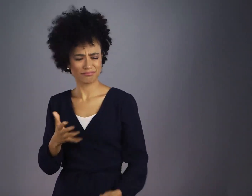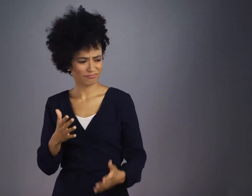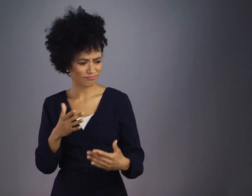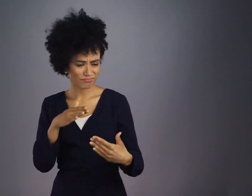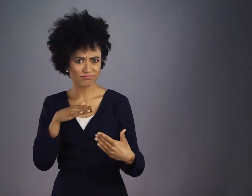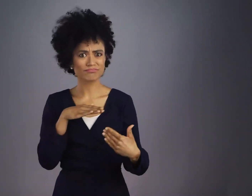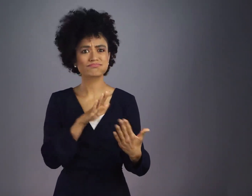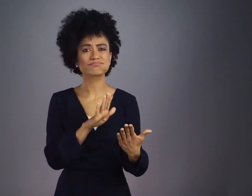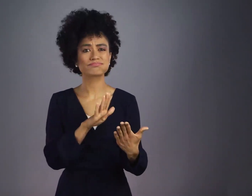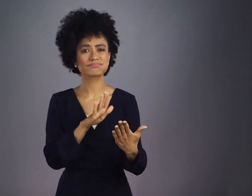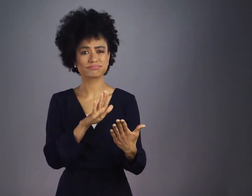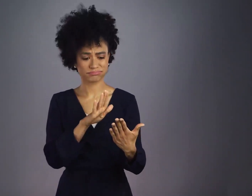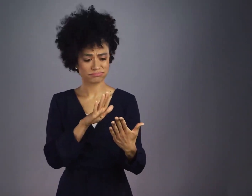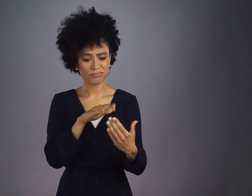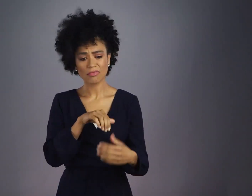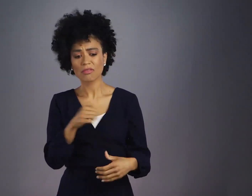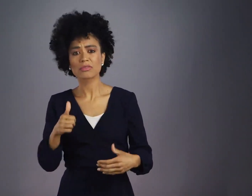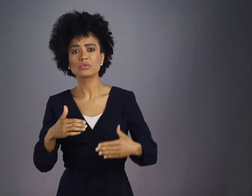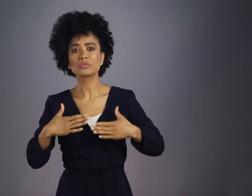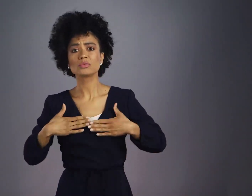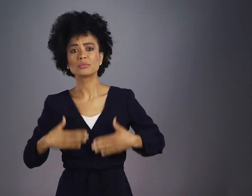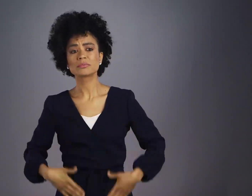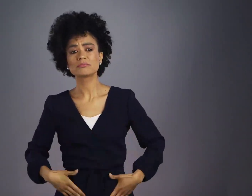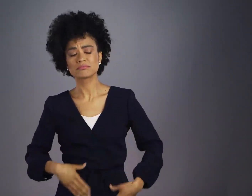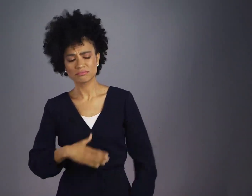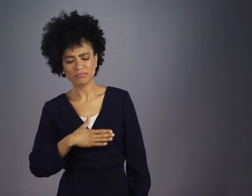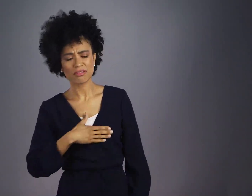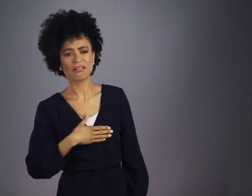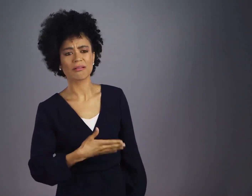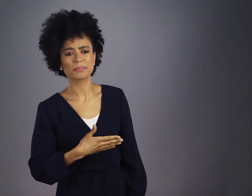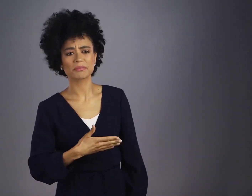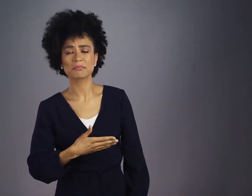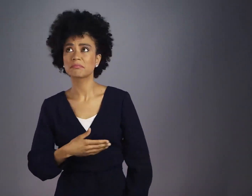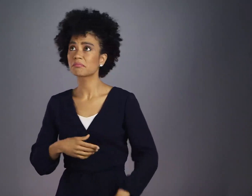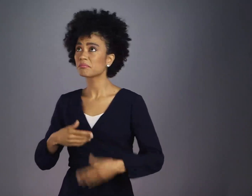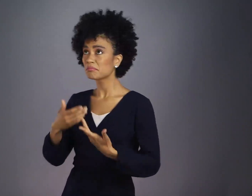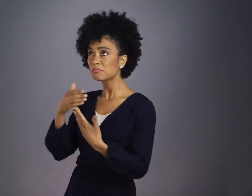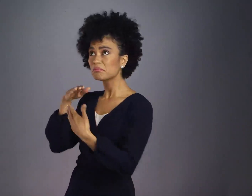and to another human being, the exact nature of our defects.